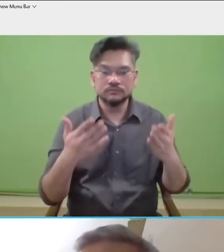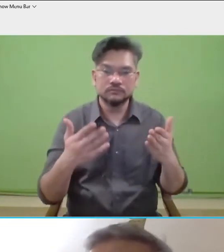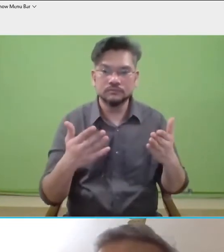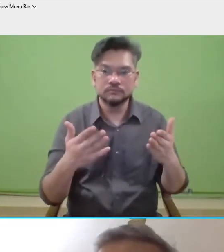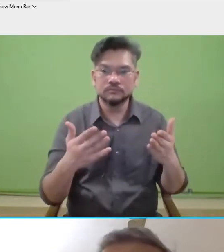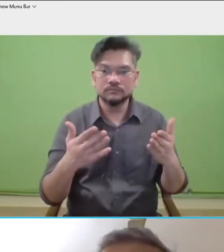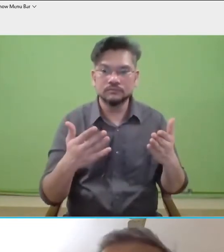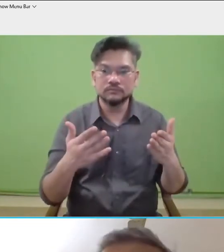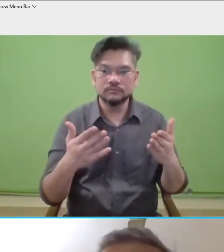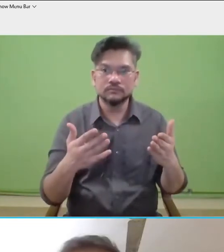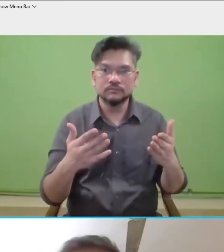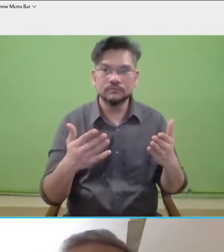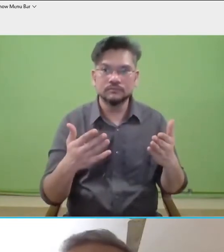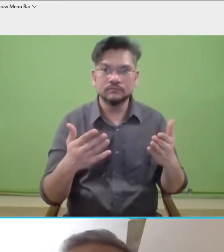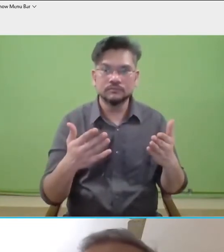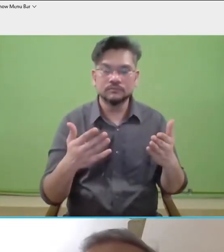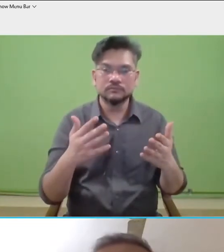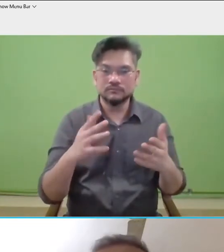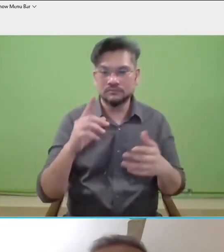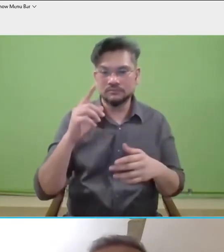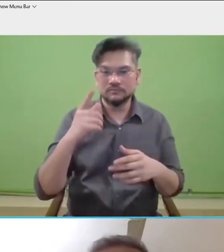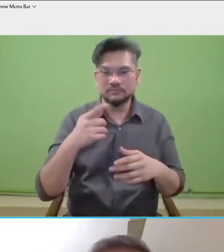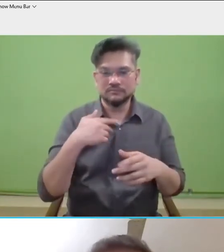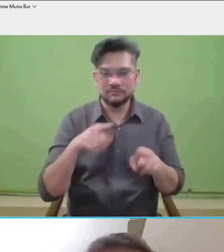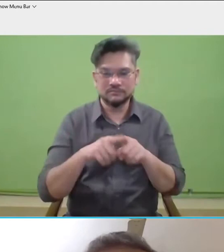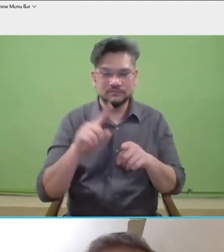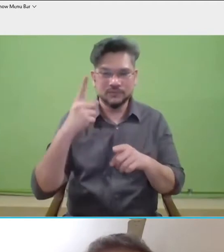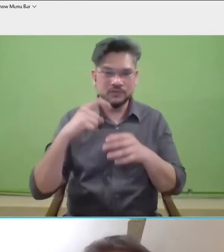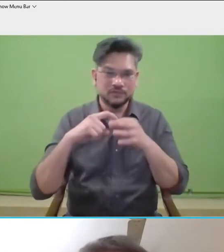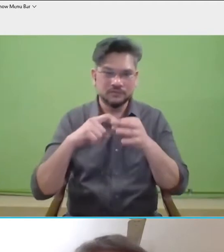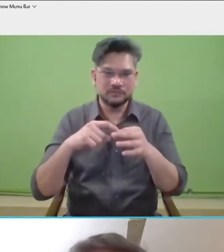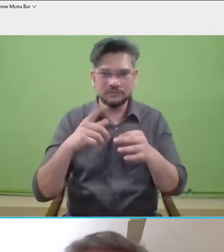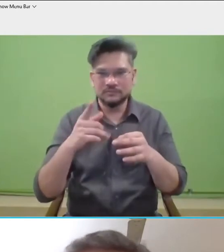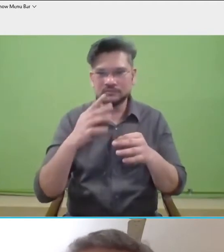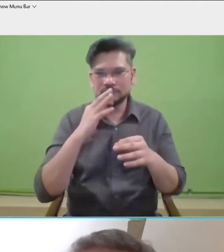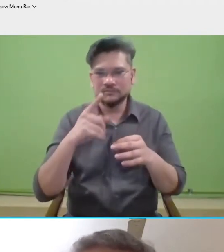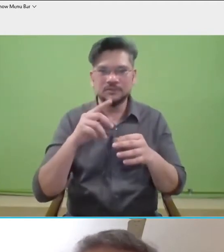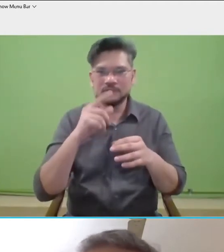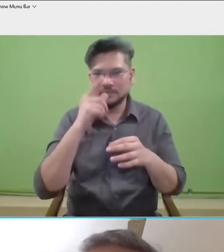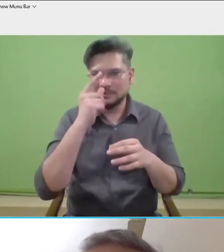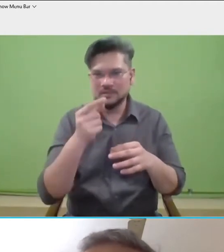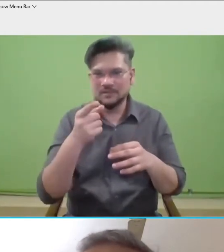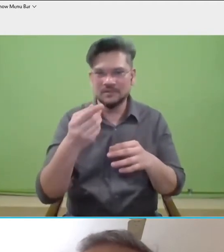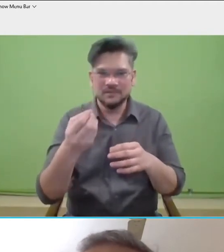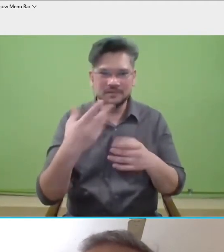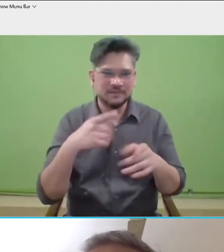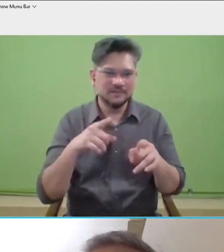first question like Nita’s question in fact the first response that I gave was that there